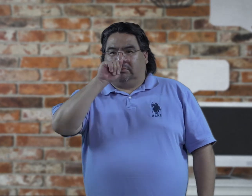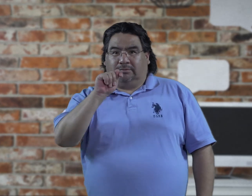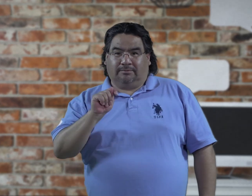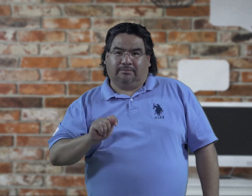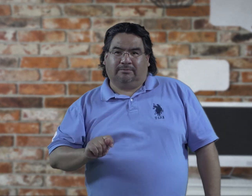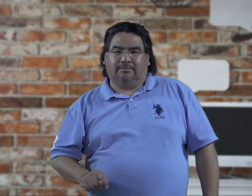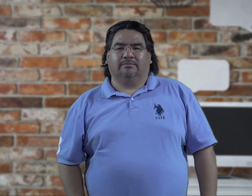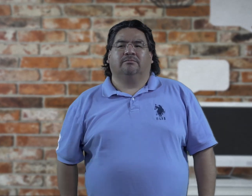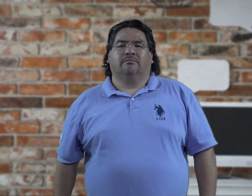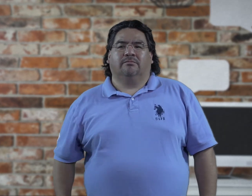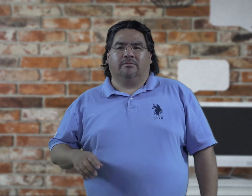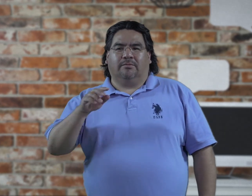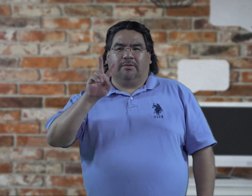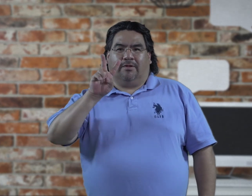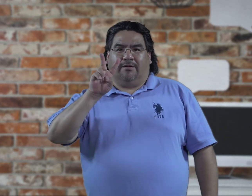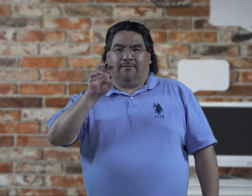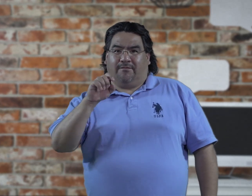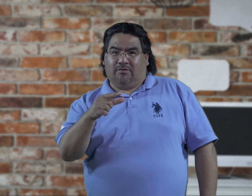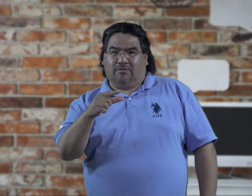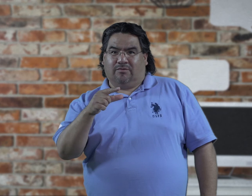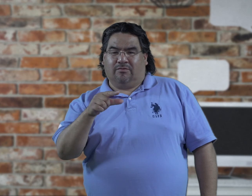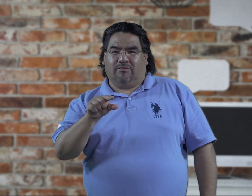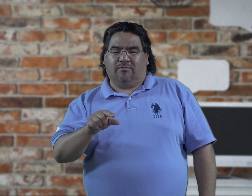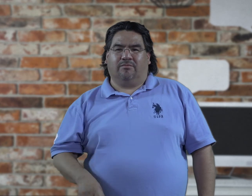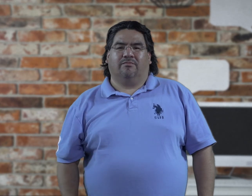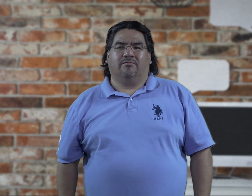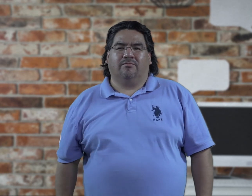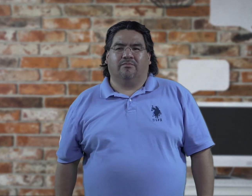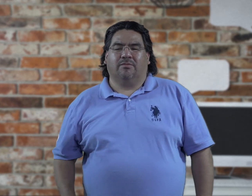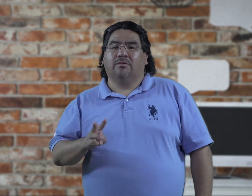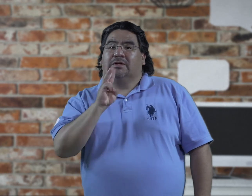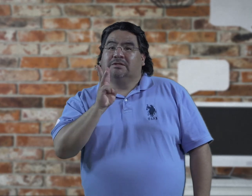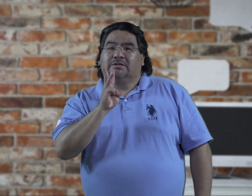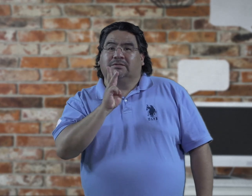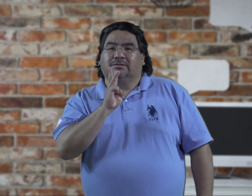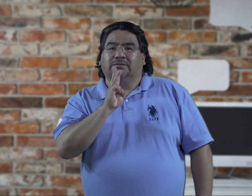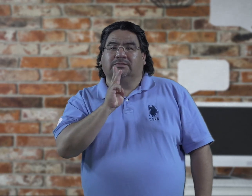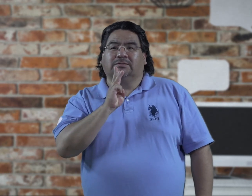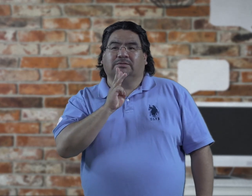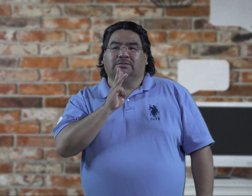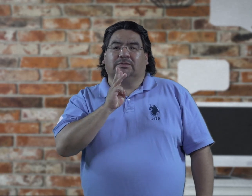Turkey Veg Water